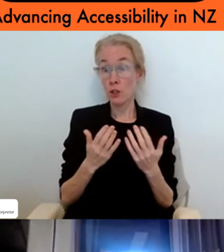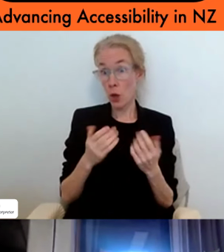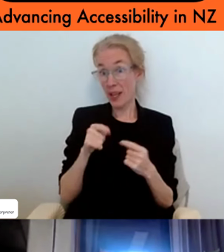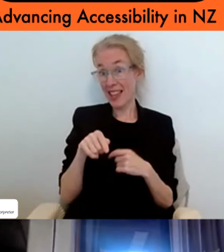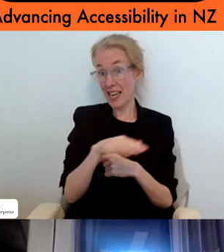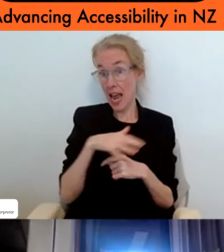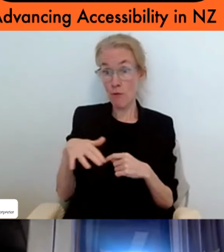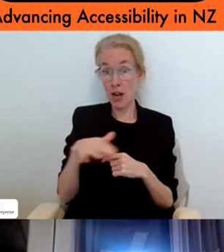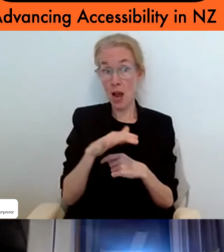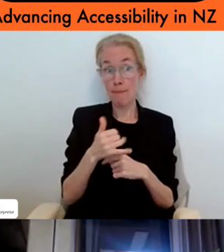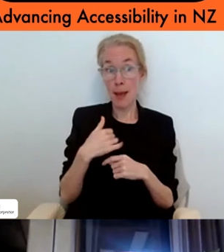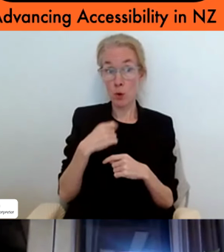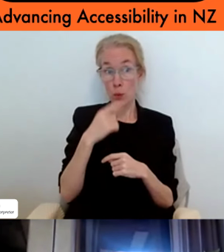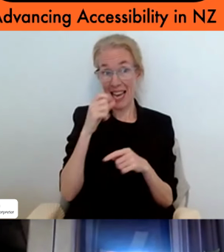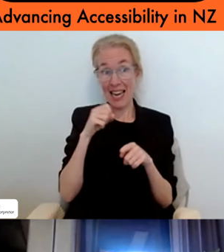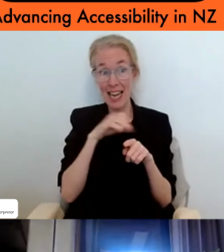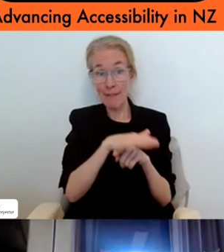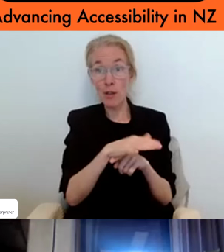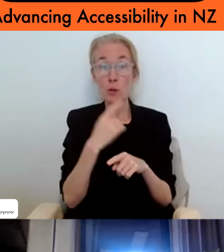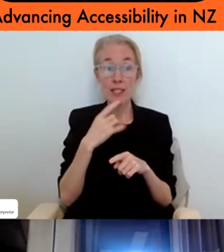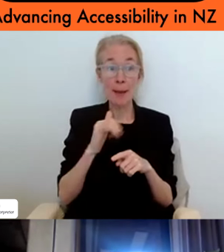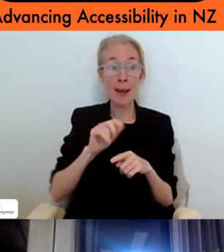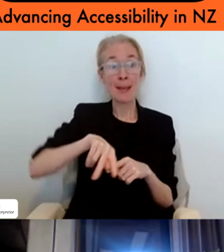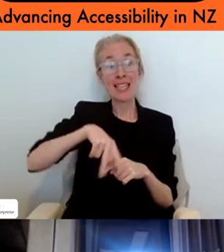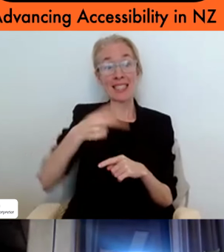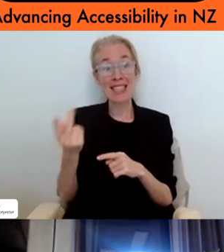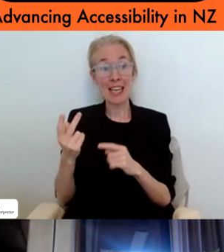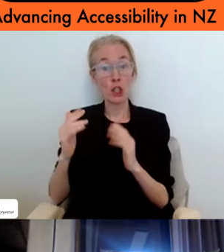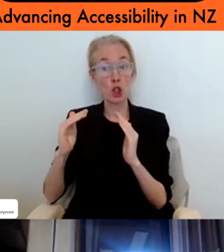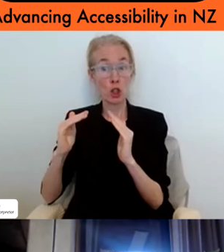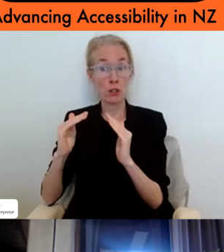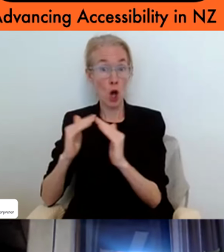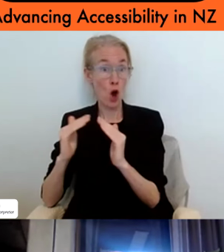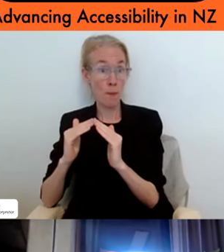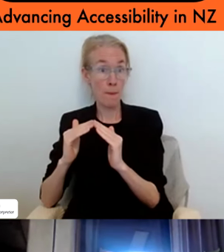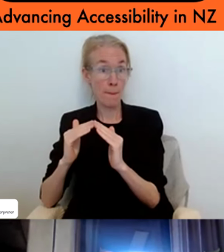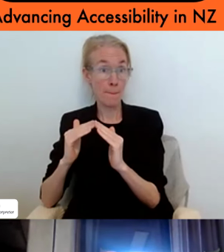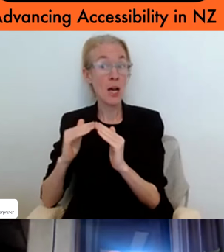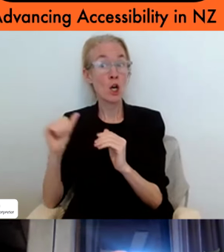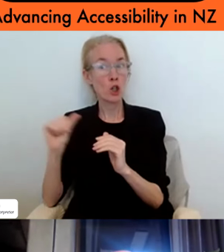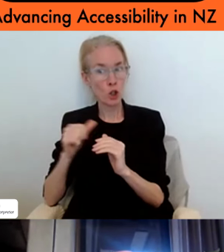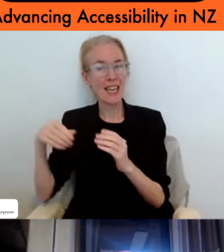that second dwelling needs to have some accessibility requirements